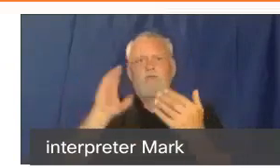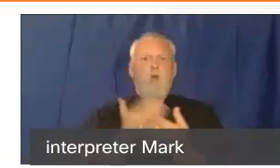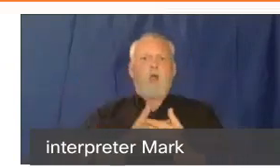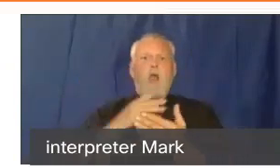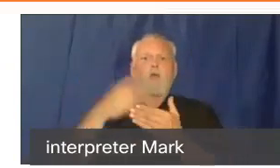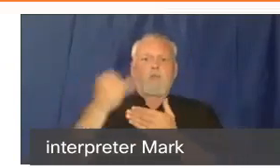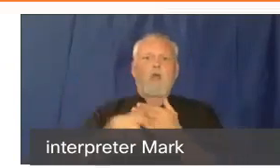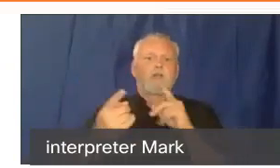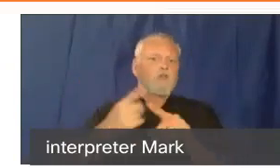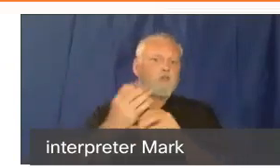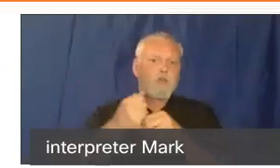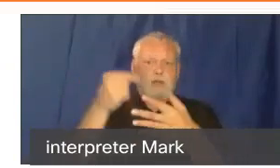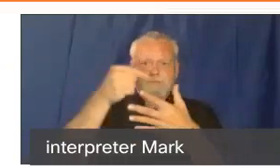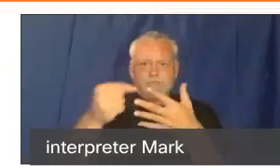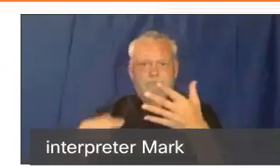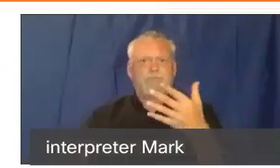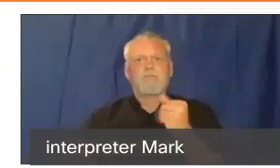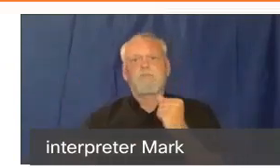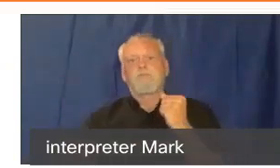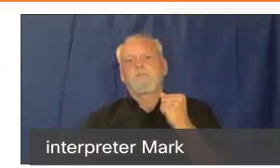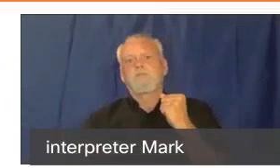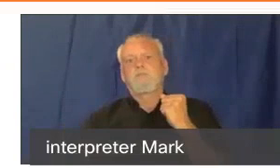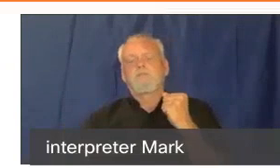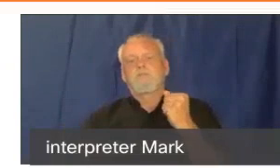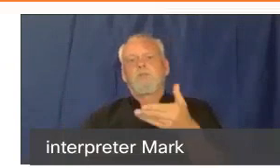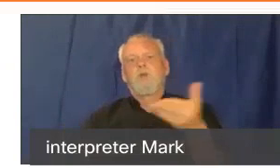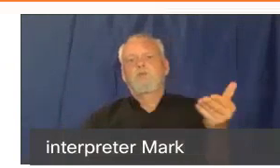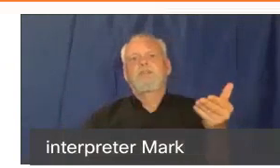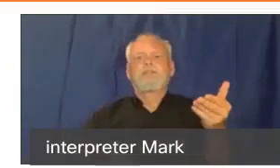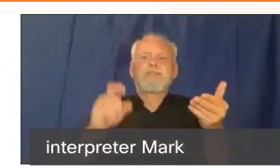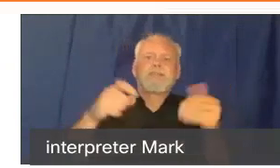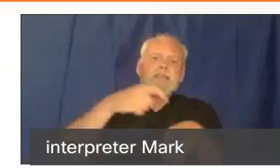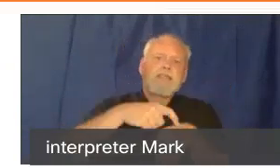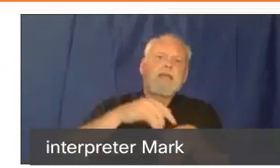You know, those, those things in time as well, but, you know, try to.